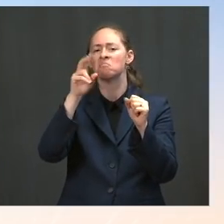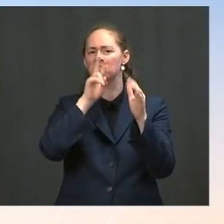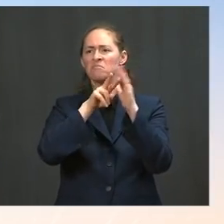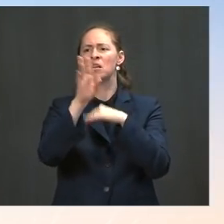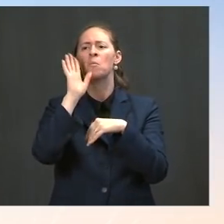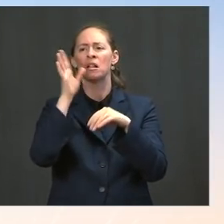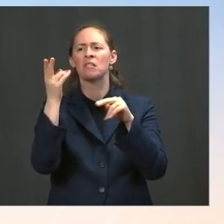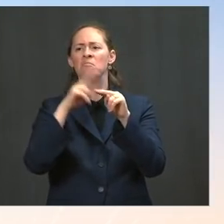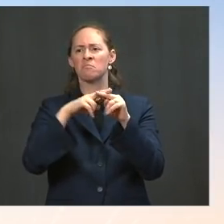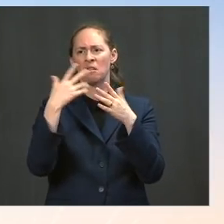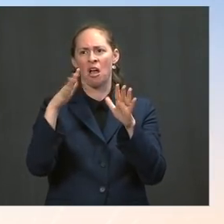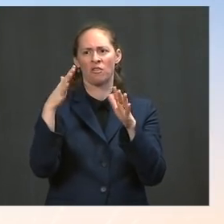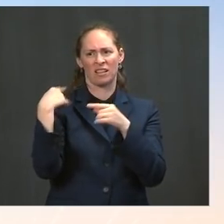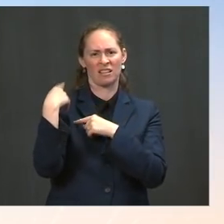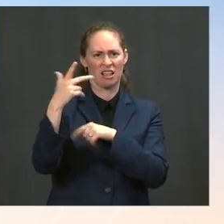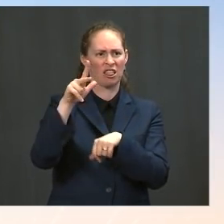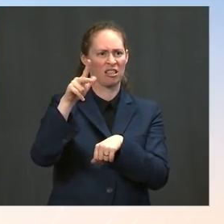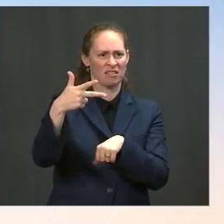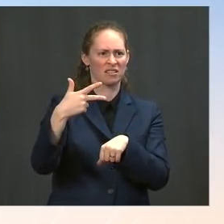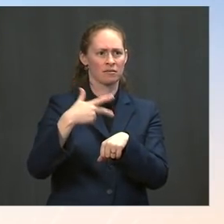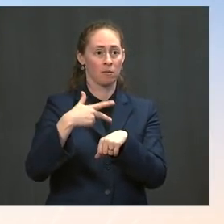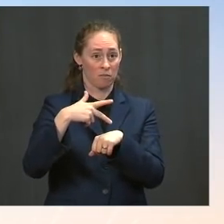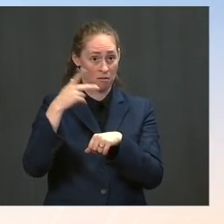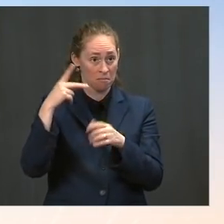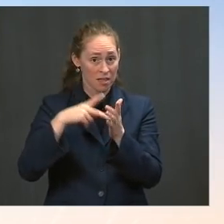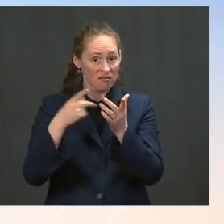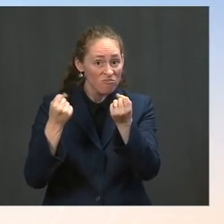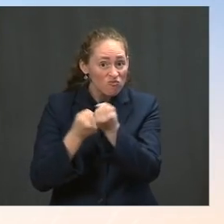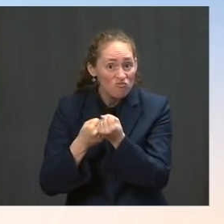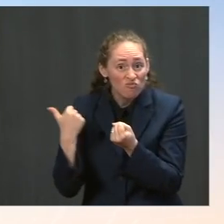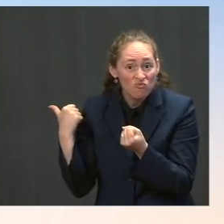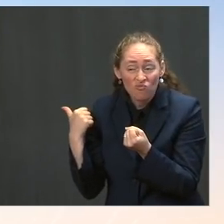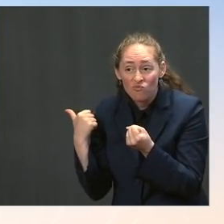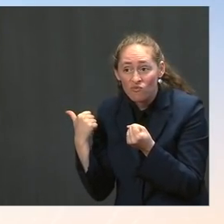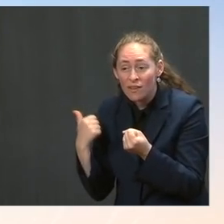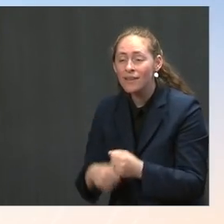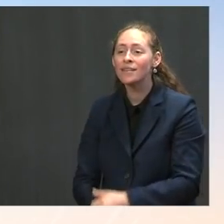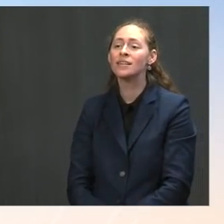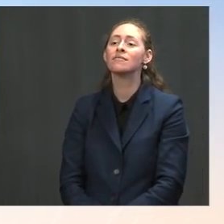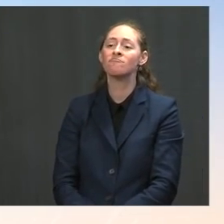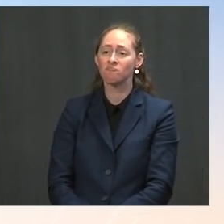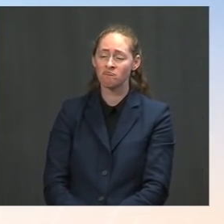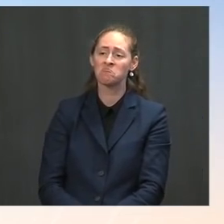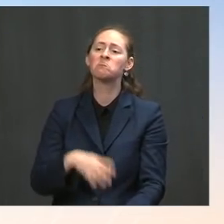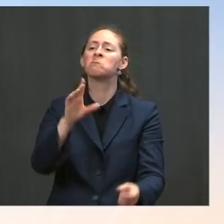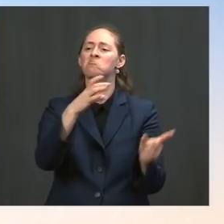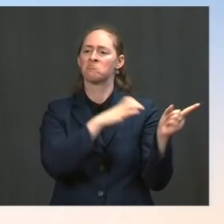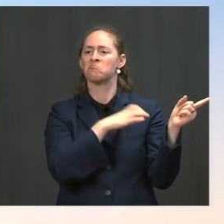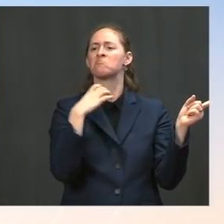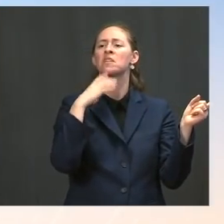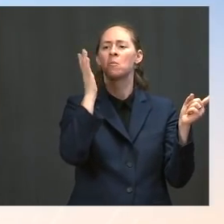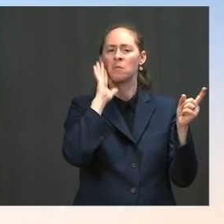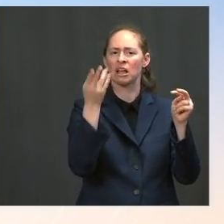Ms. Psaki: The -- his intention is for Congress to vote to raise the debt limit. The Press: Jen -- Ms. Psaki: Let me go to April, and then we'll go -- go ahead.